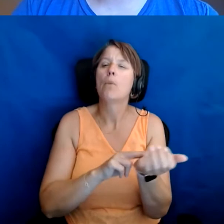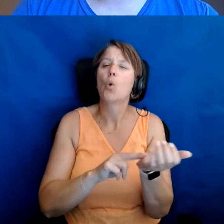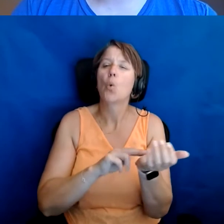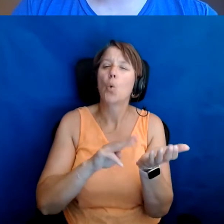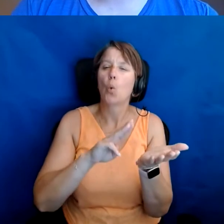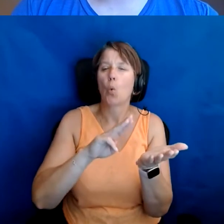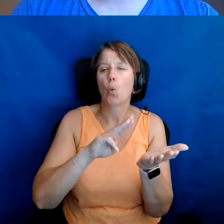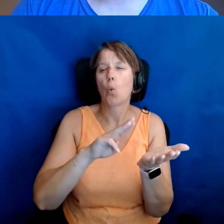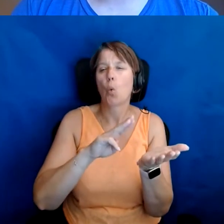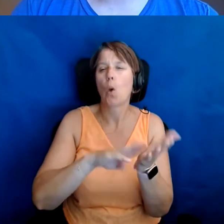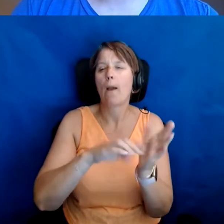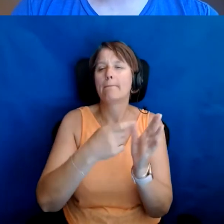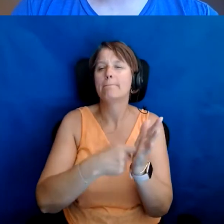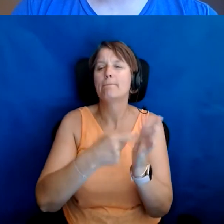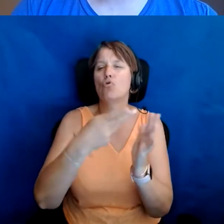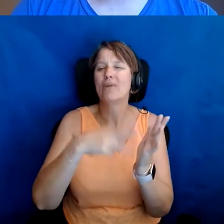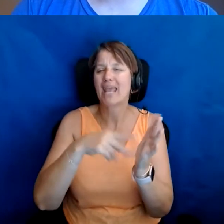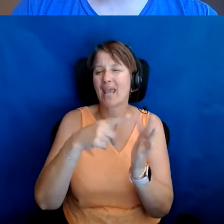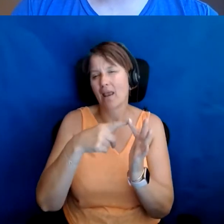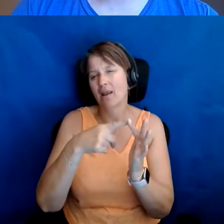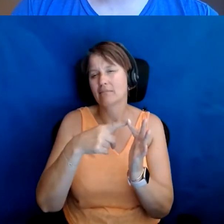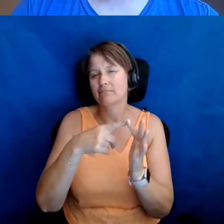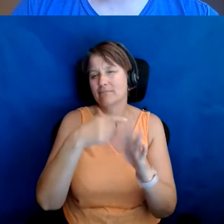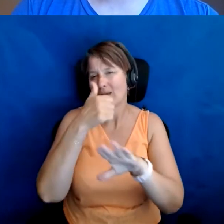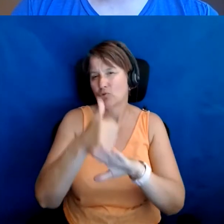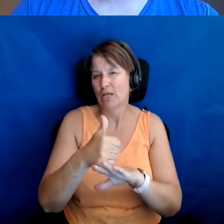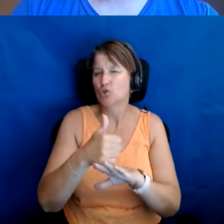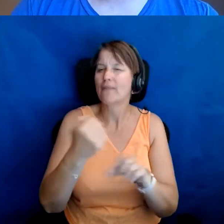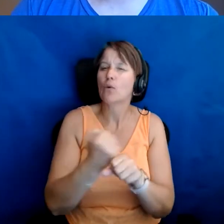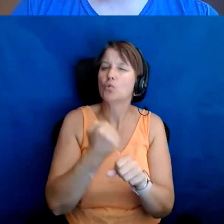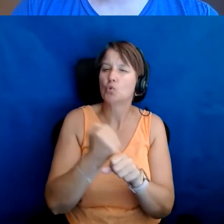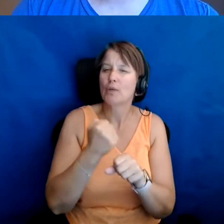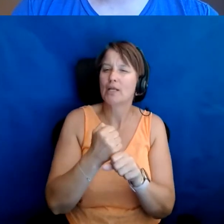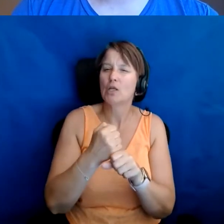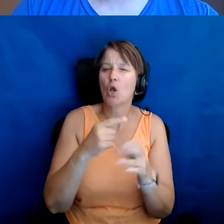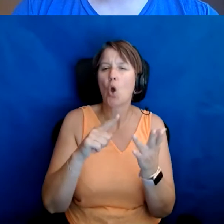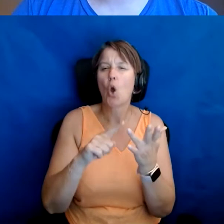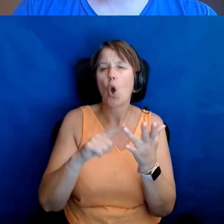and they were doing an oyster reef out in Essex, and they, they gave me a lot of,